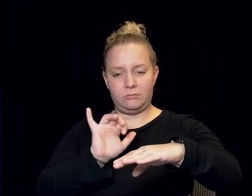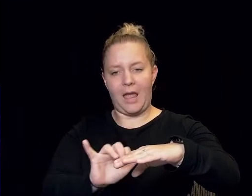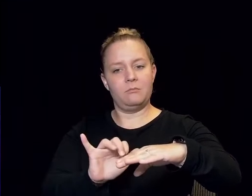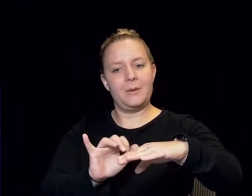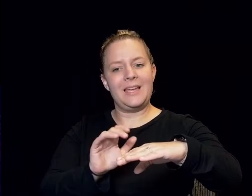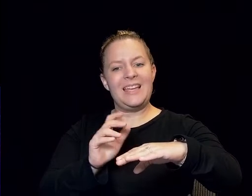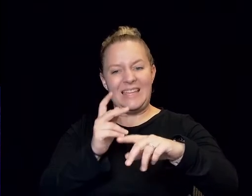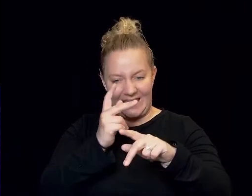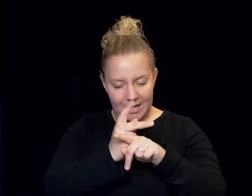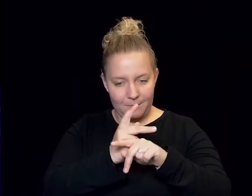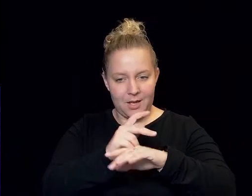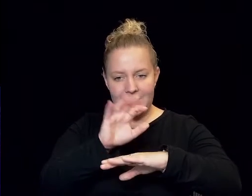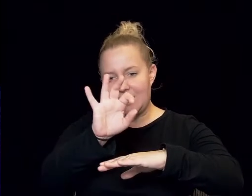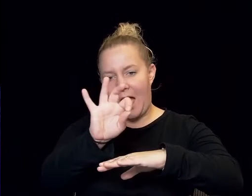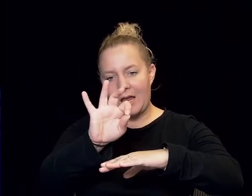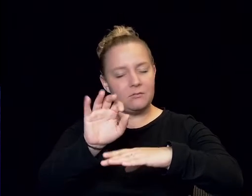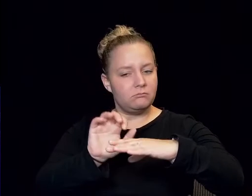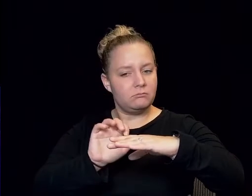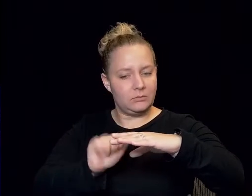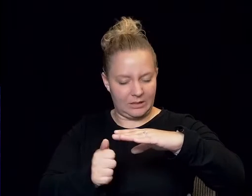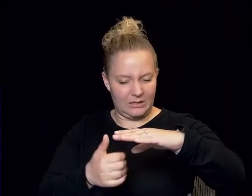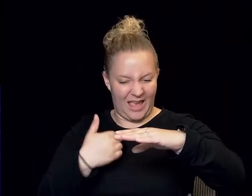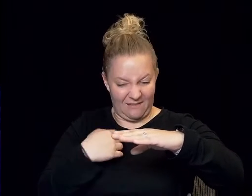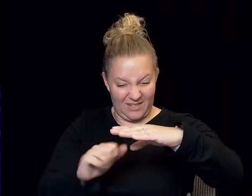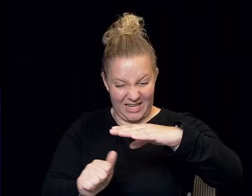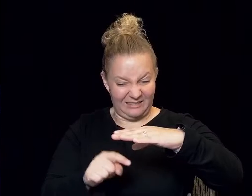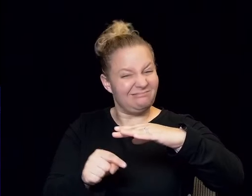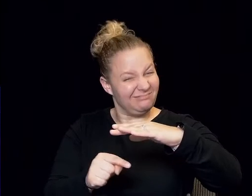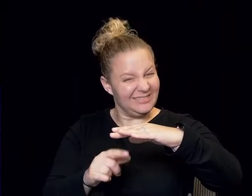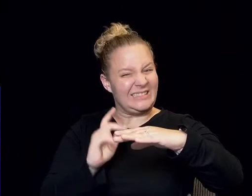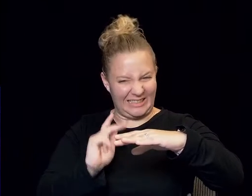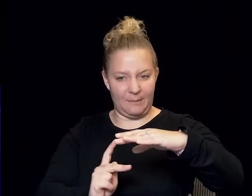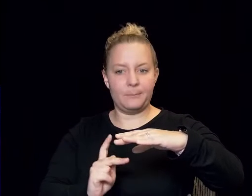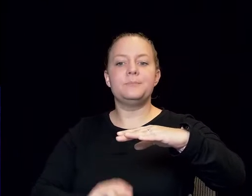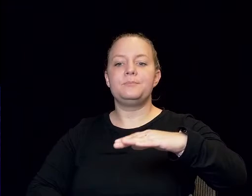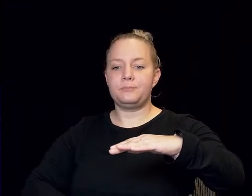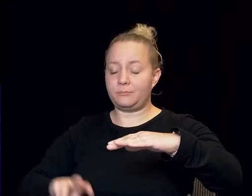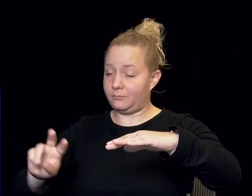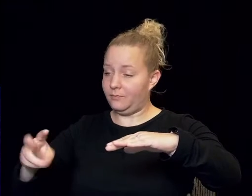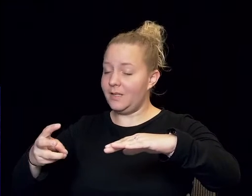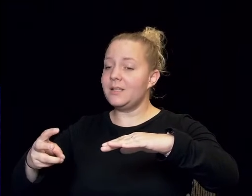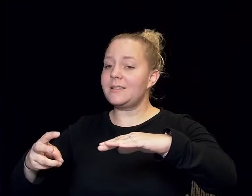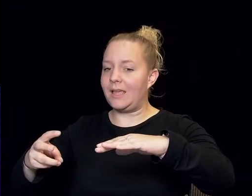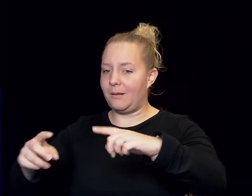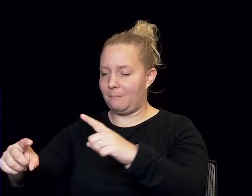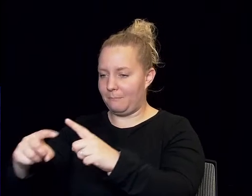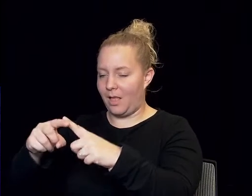9/10. But then, for that second fraction when bringing down the plus sign